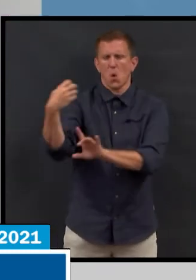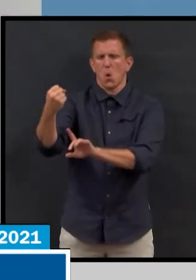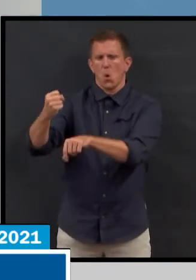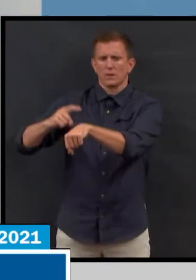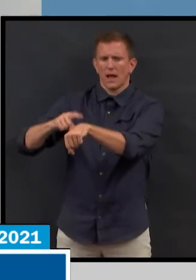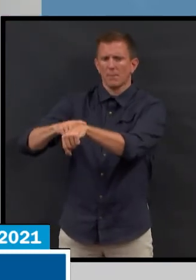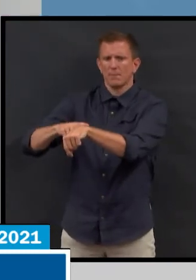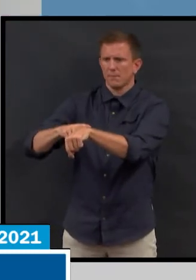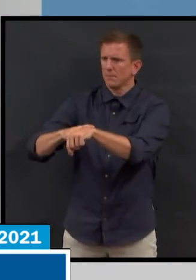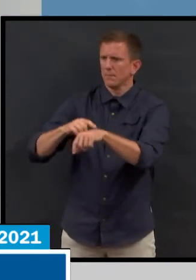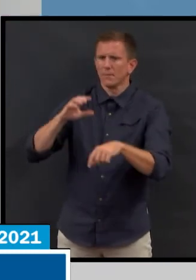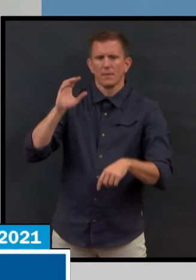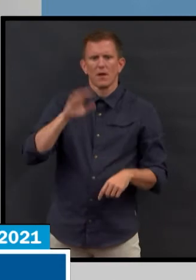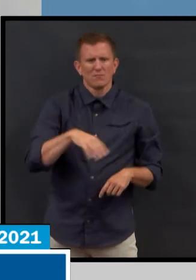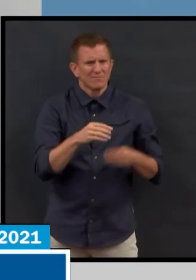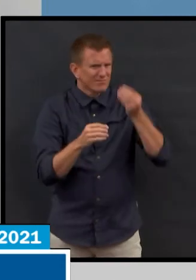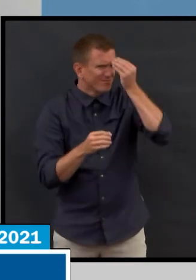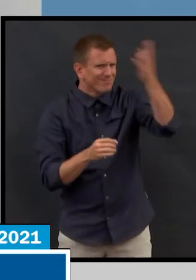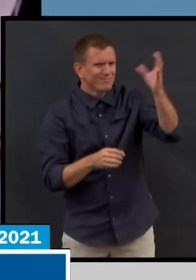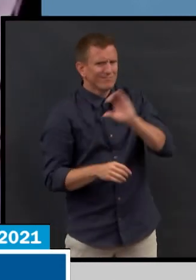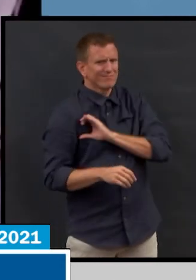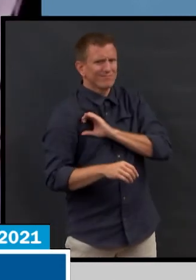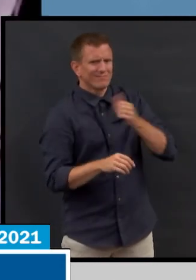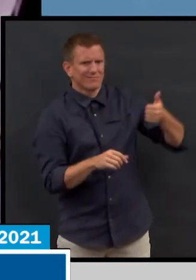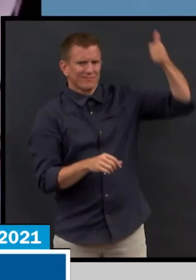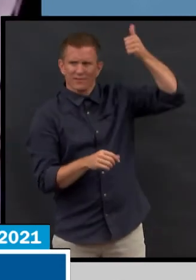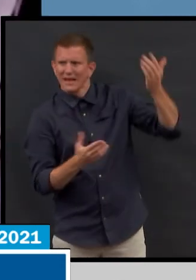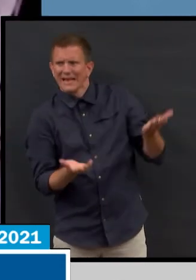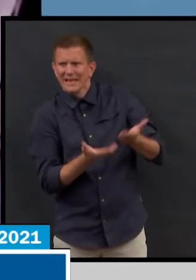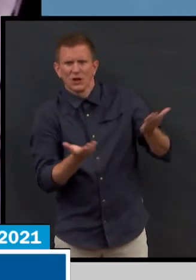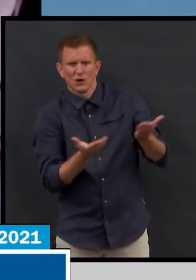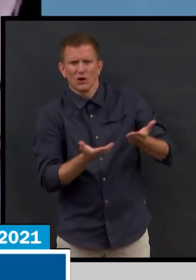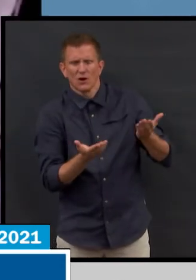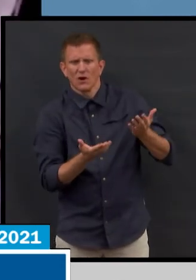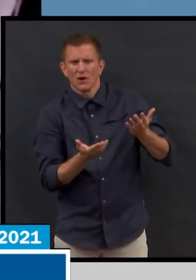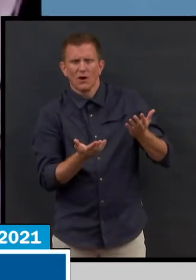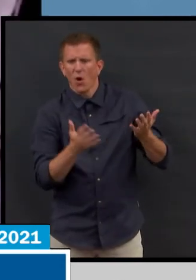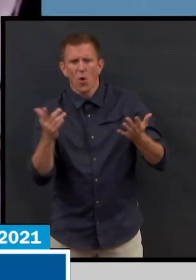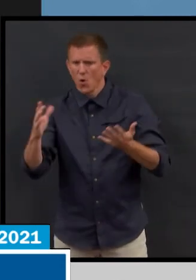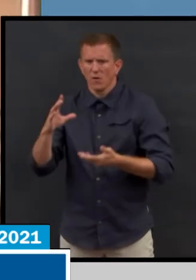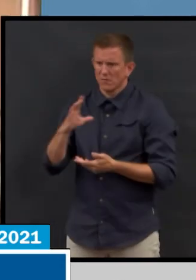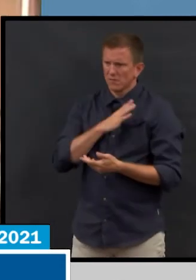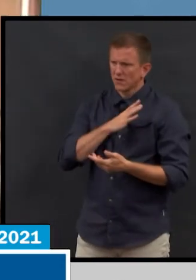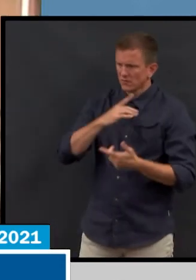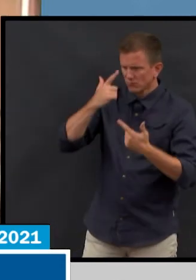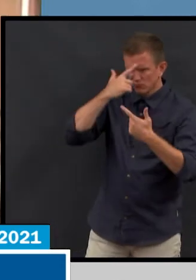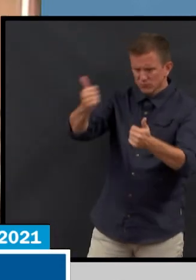there i was trying to get in thank you go ahead chief all right uh real quickly uh yes uh we are